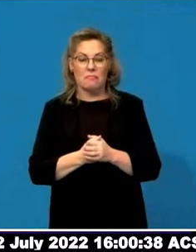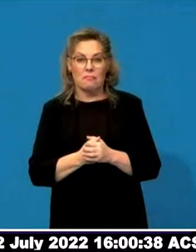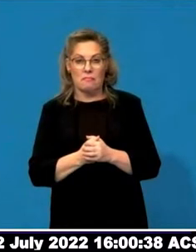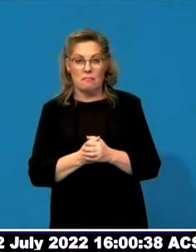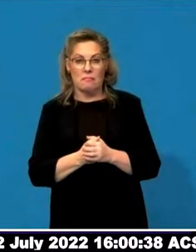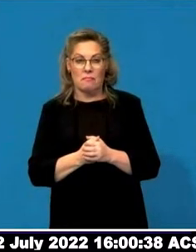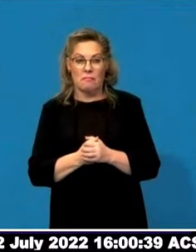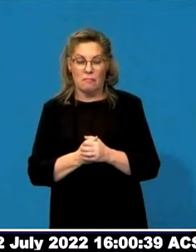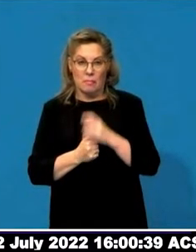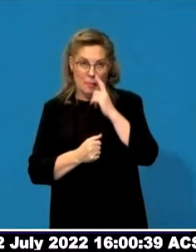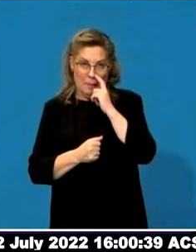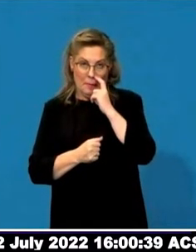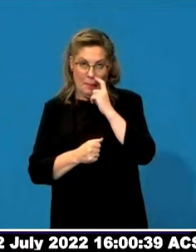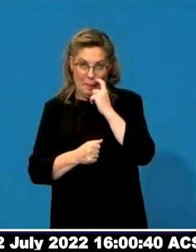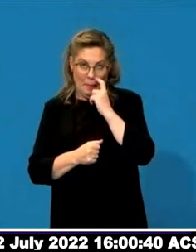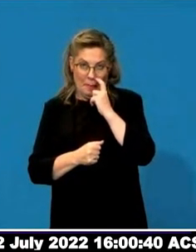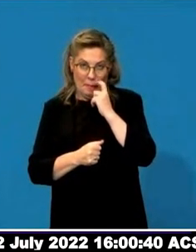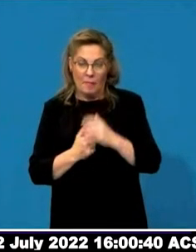And we take to hospital.